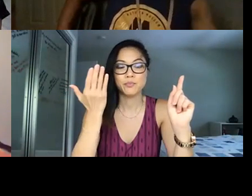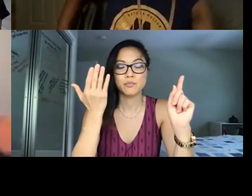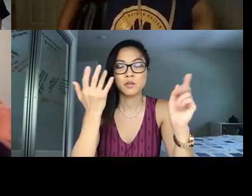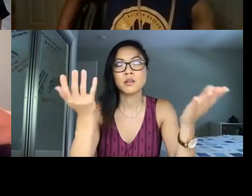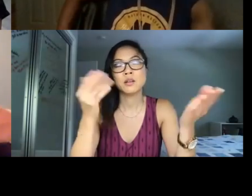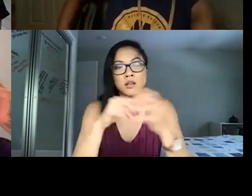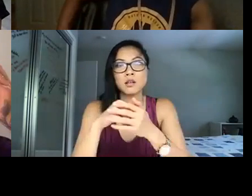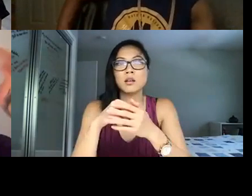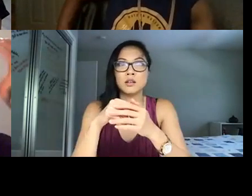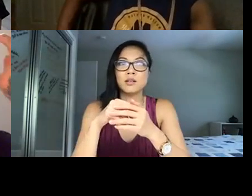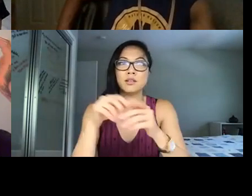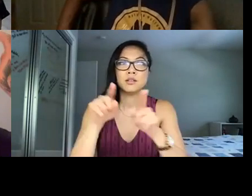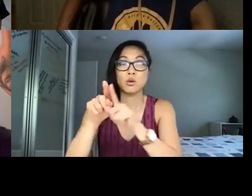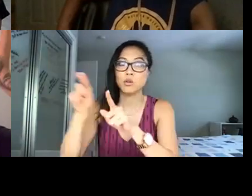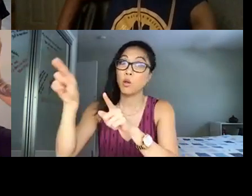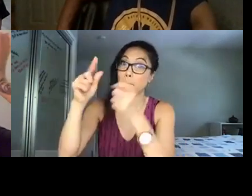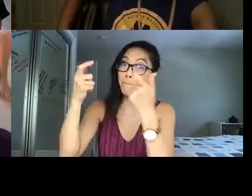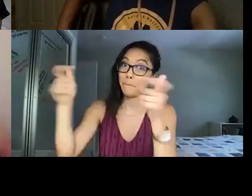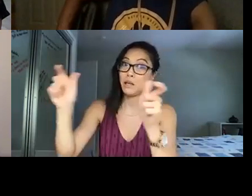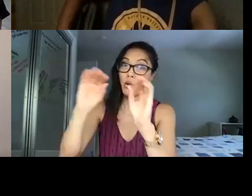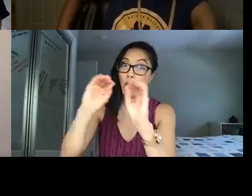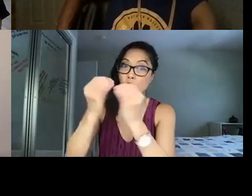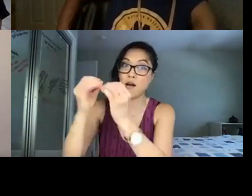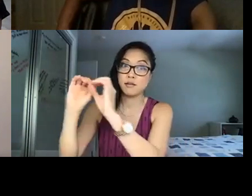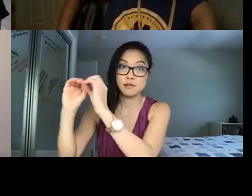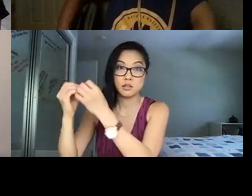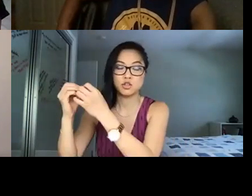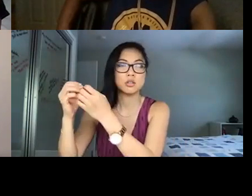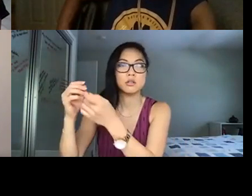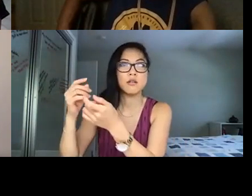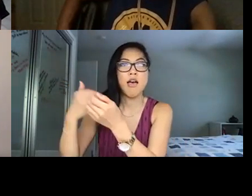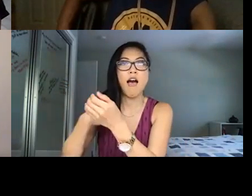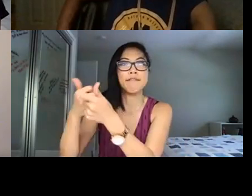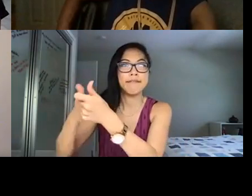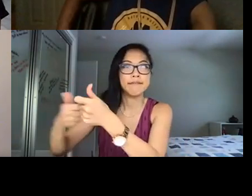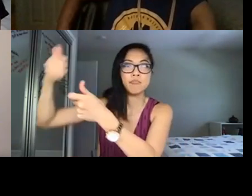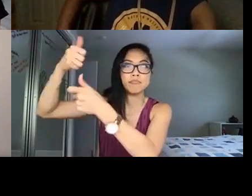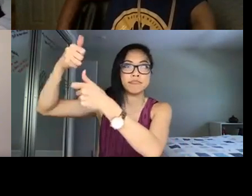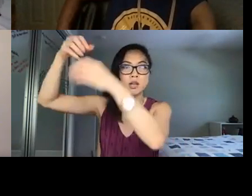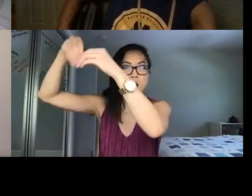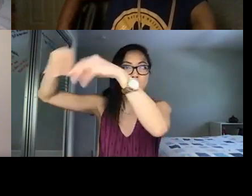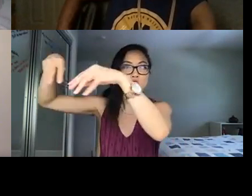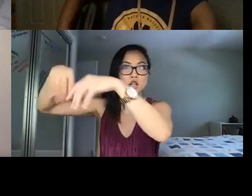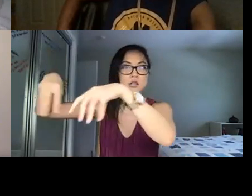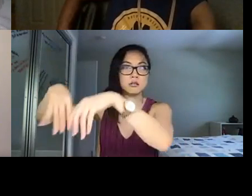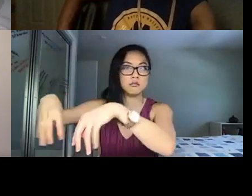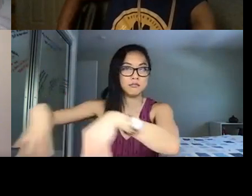organizations and I don't necessarily or in the past I haven't had a lot of feelings, I don't always feel like I can voice